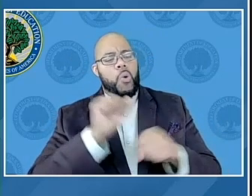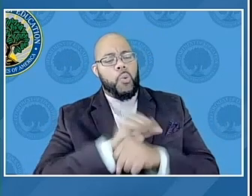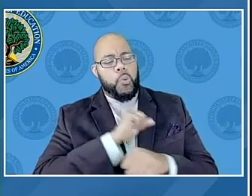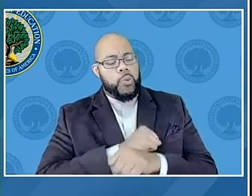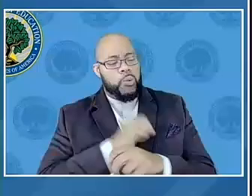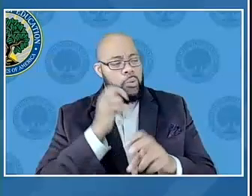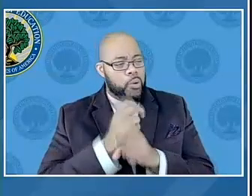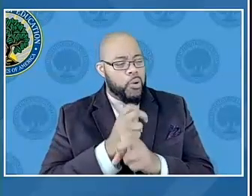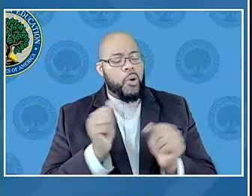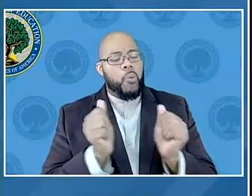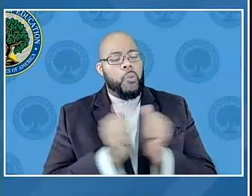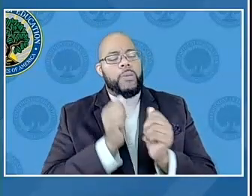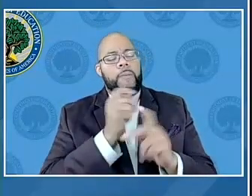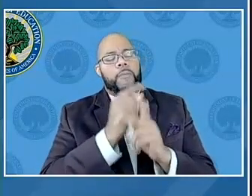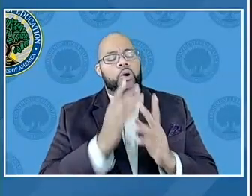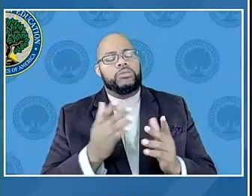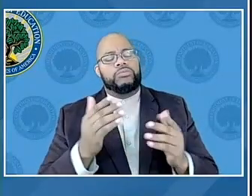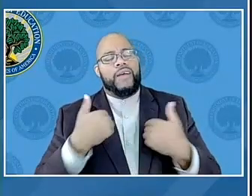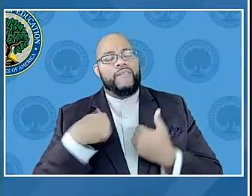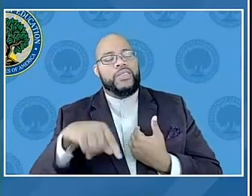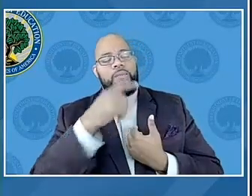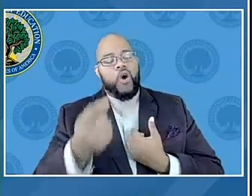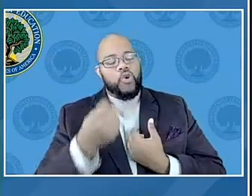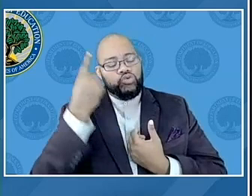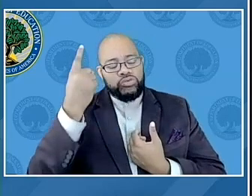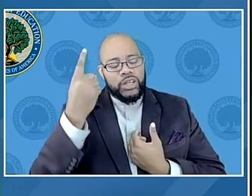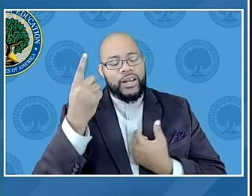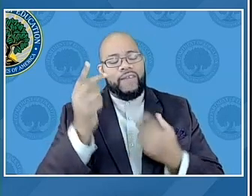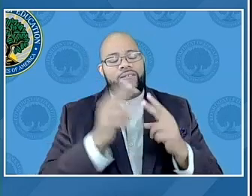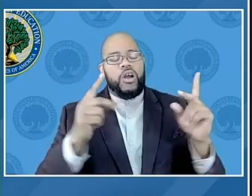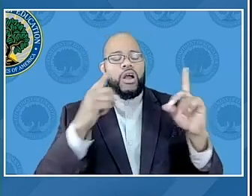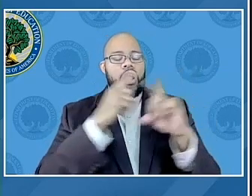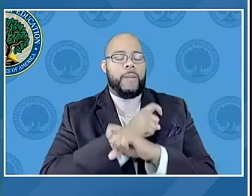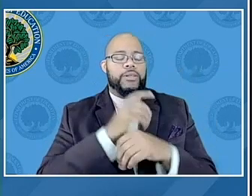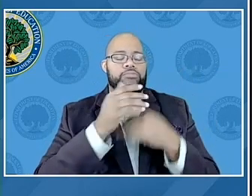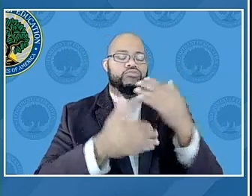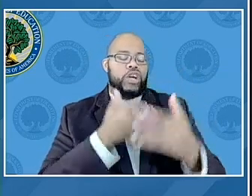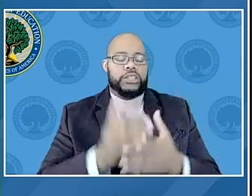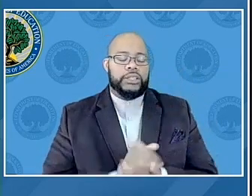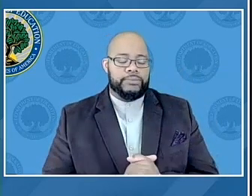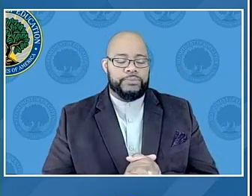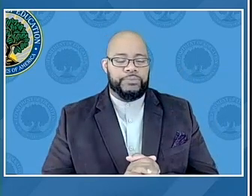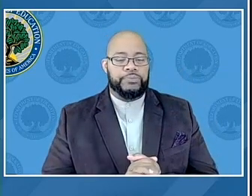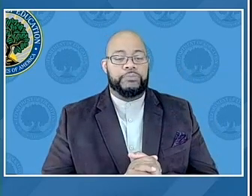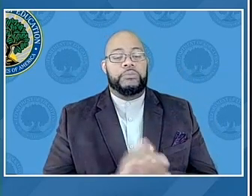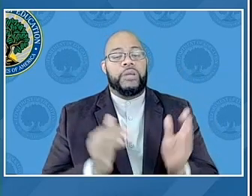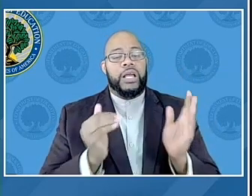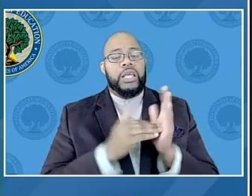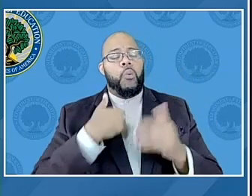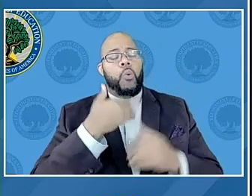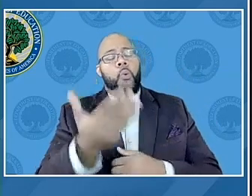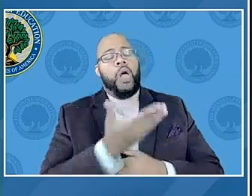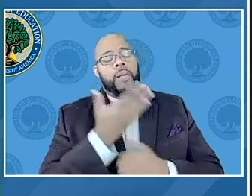borrowers to help them understand a very complex process. Again, we welcome suggestions on ways that